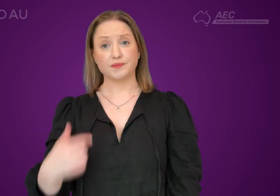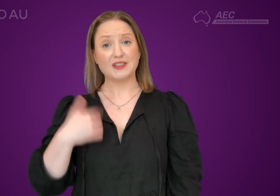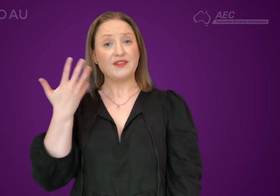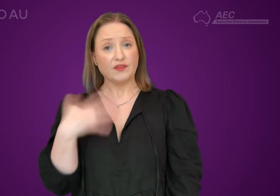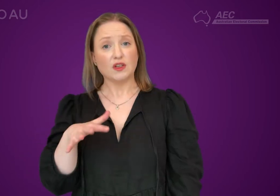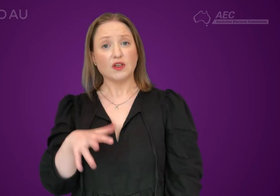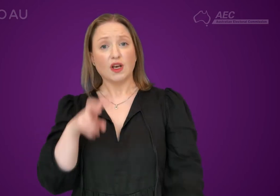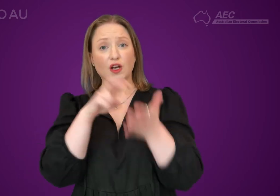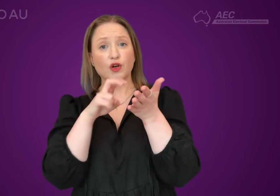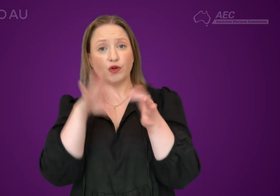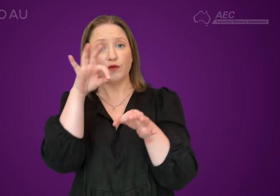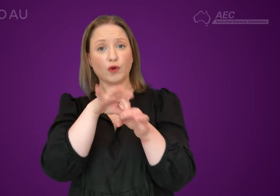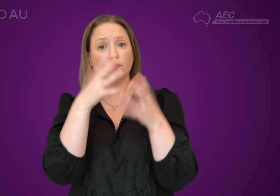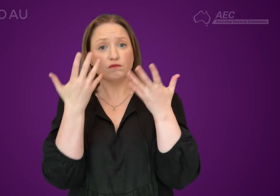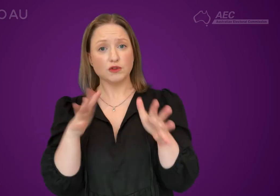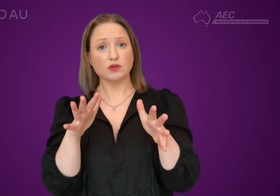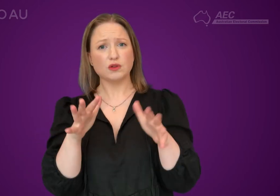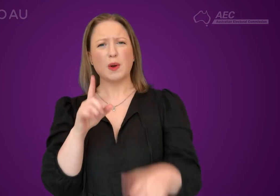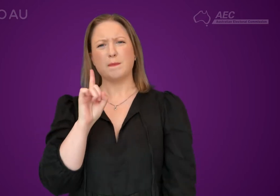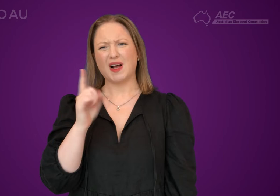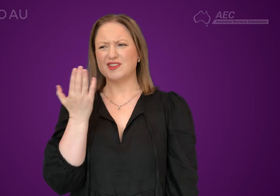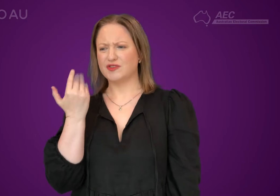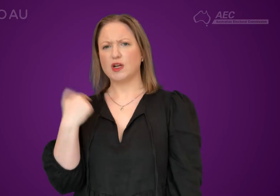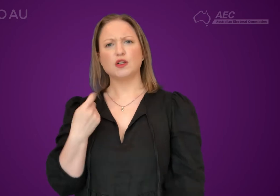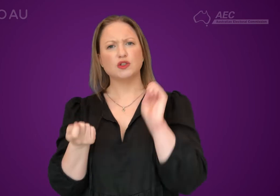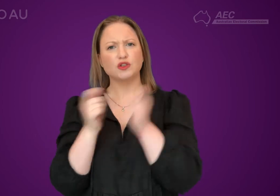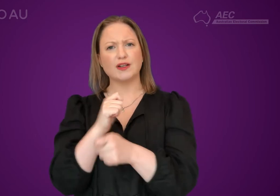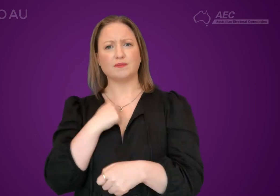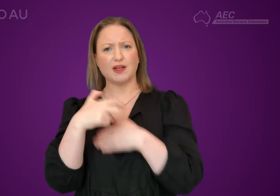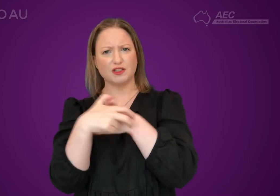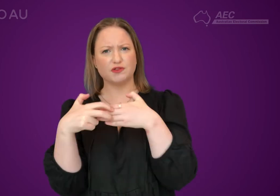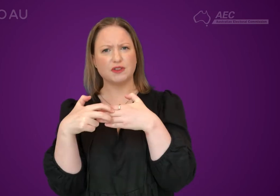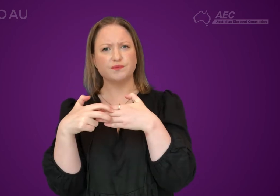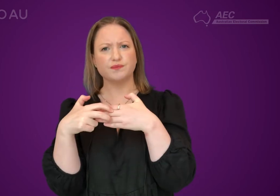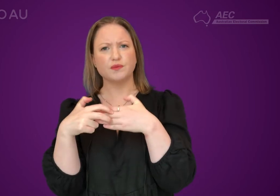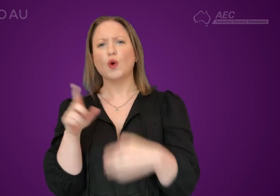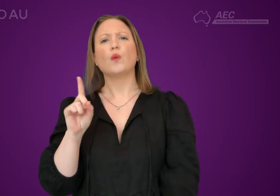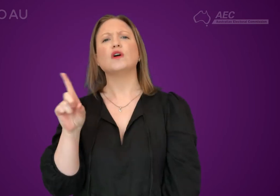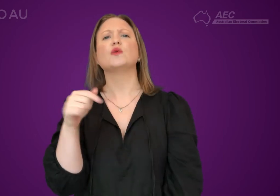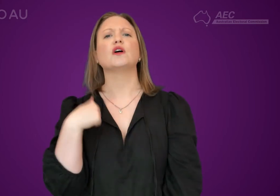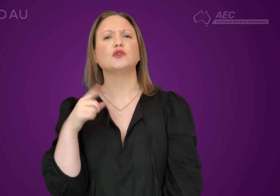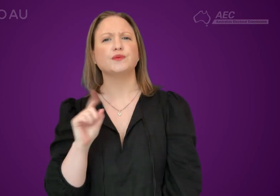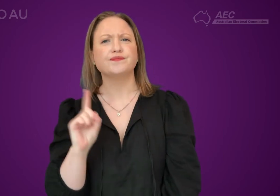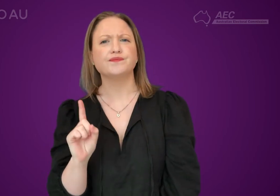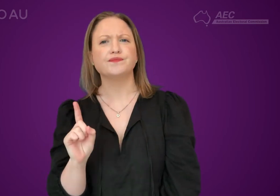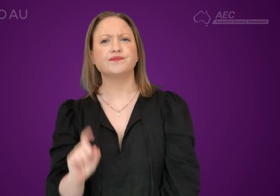I’m already enrolled but have recently changed address? What should I do?